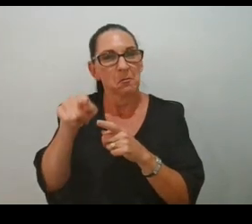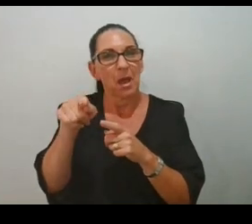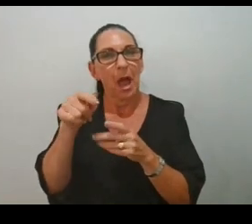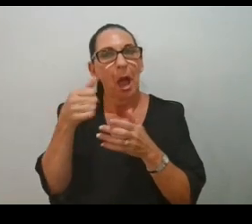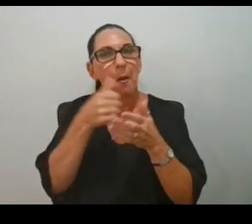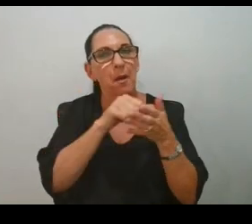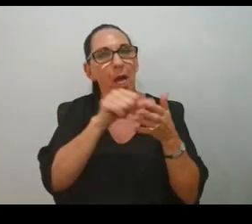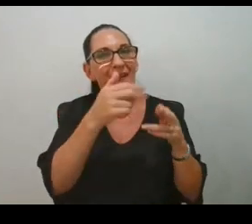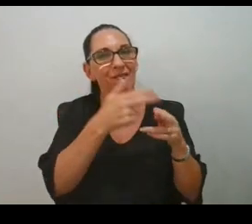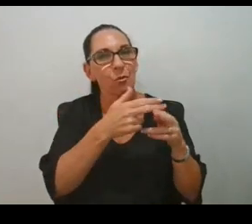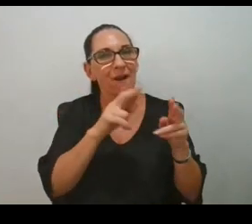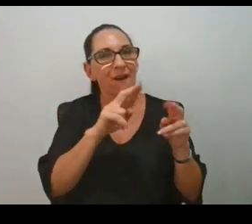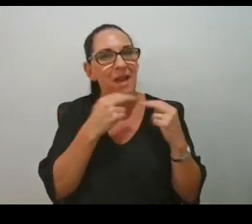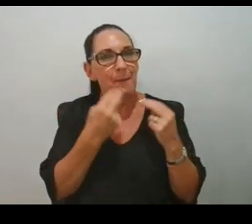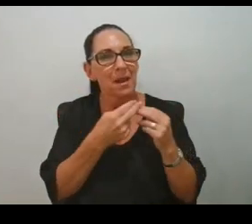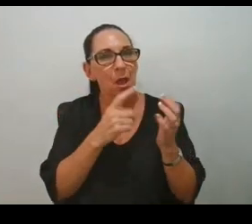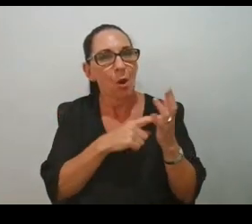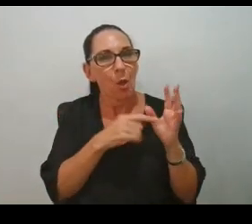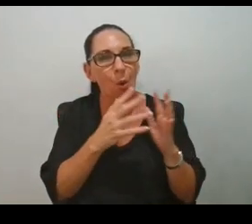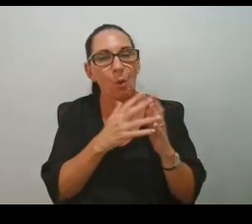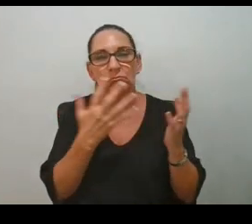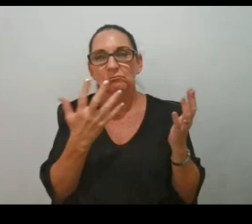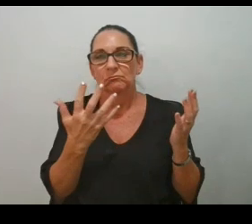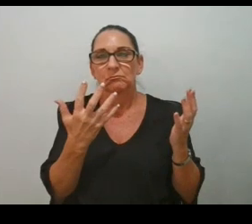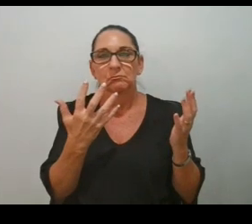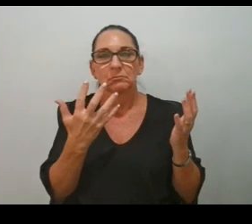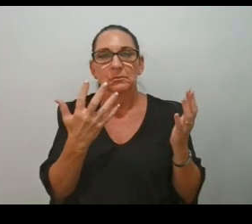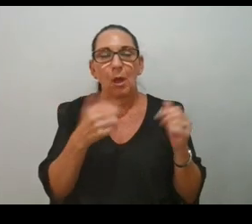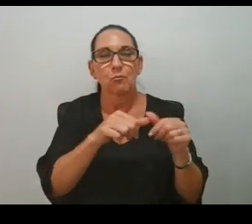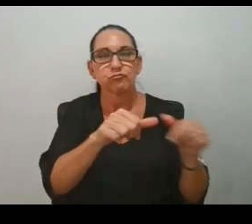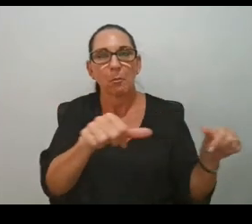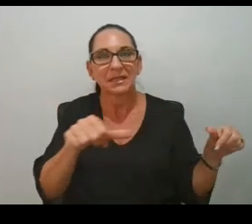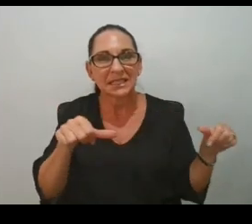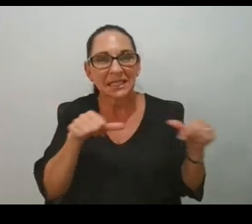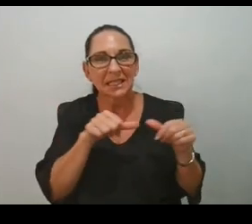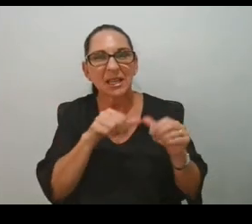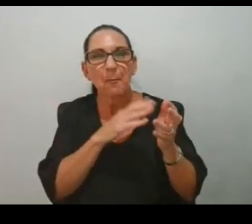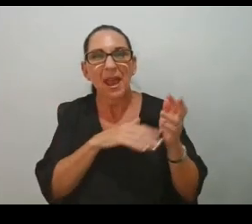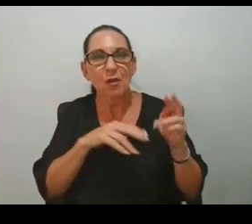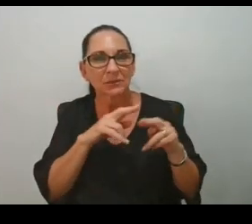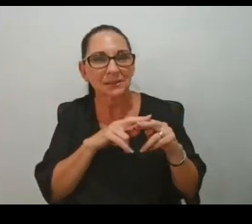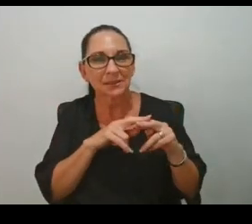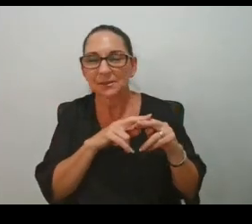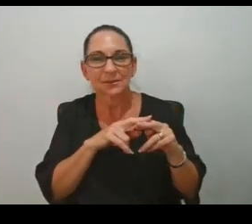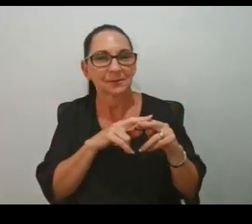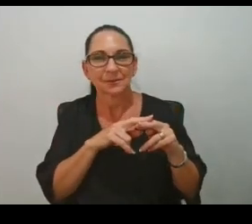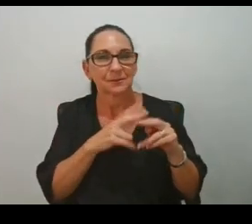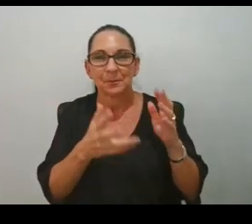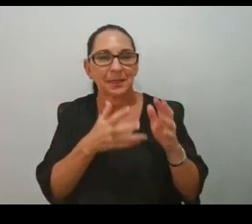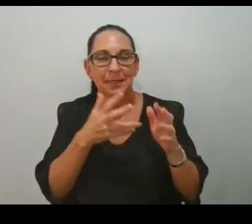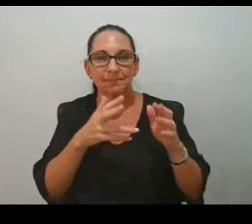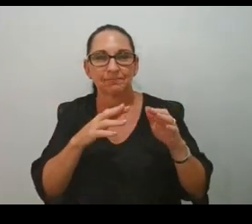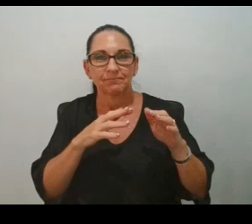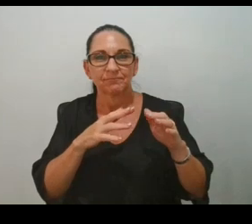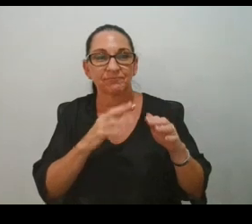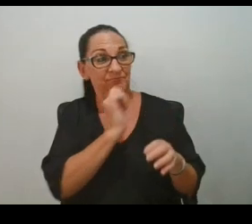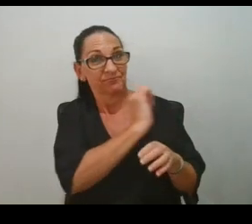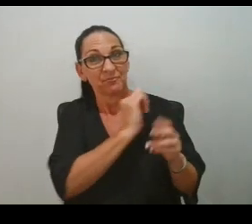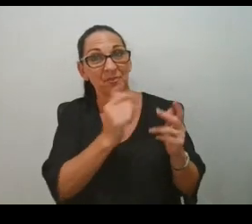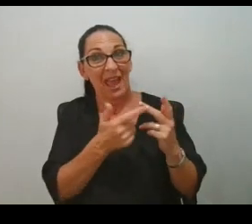parenting and property for instance then we won't look at that the asset of the other person um in